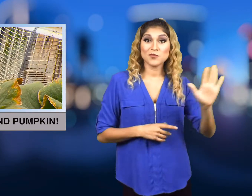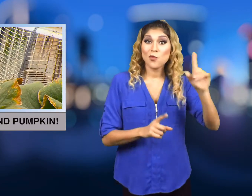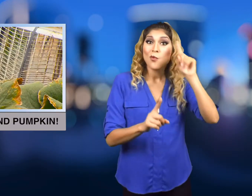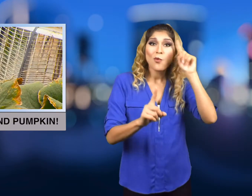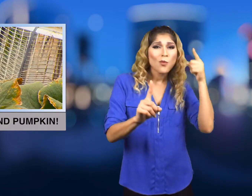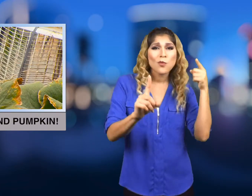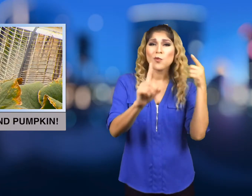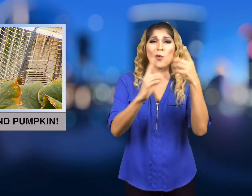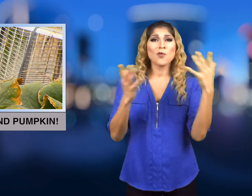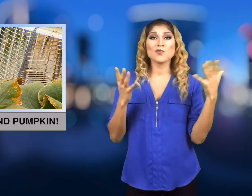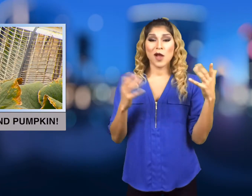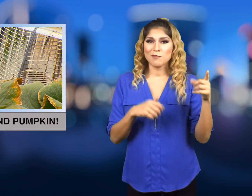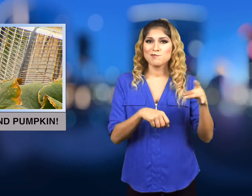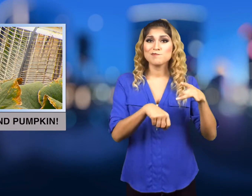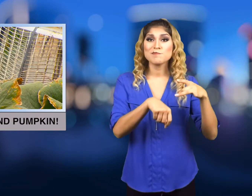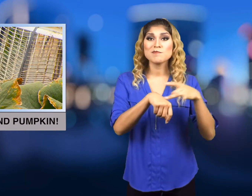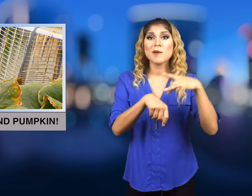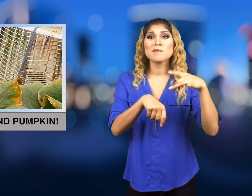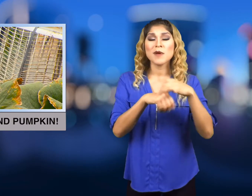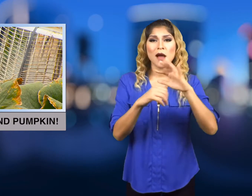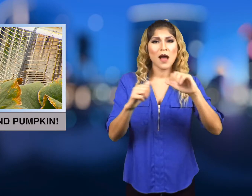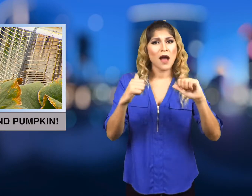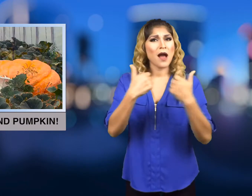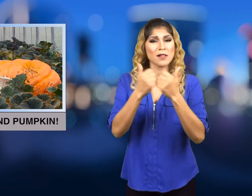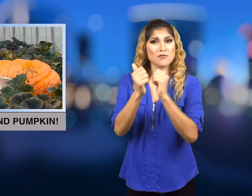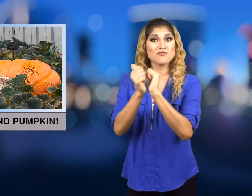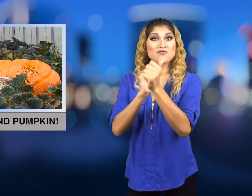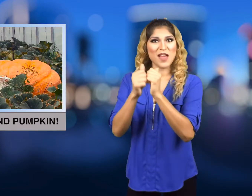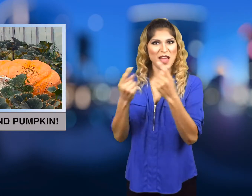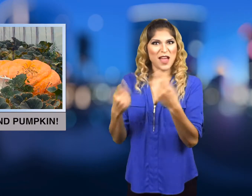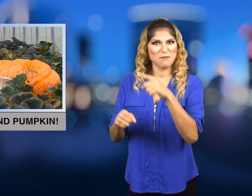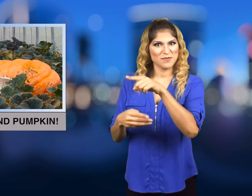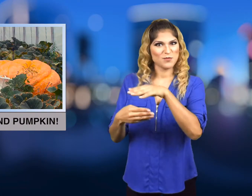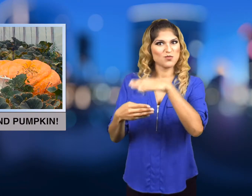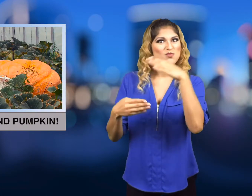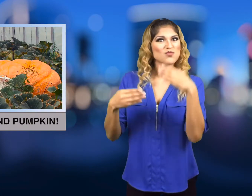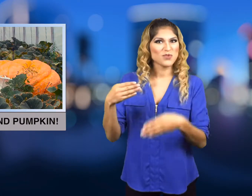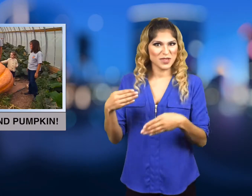They say they want to win a pumpkin competition this weekend.